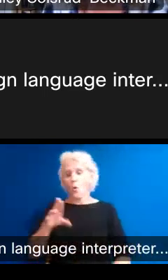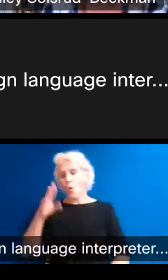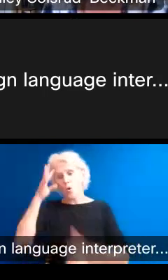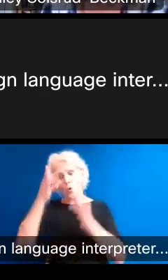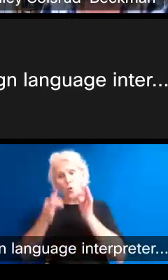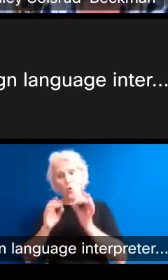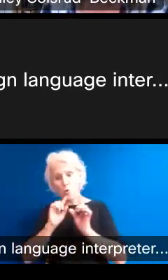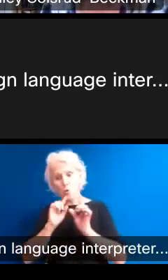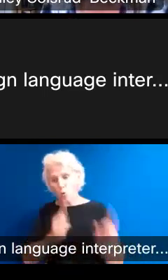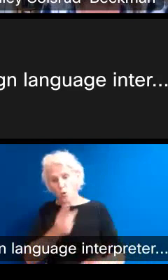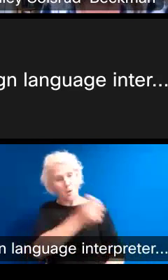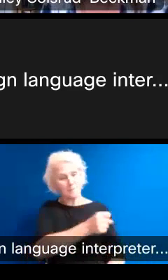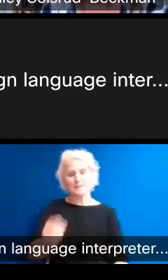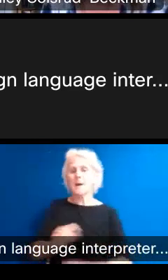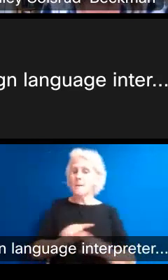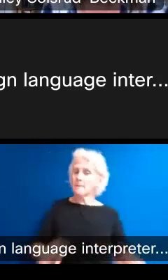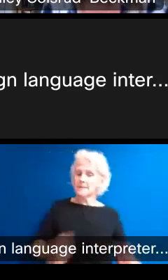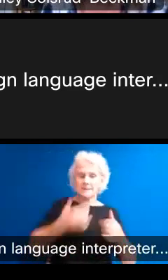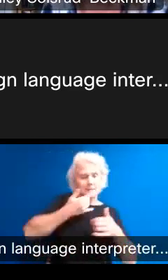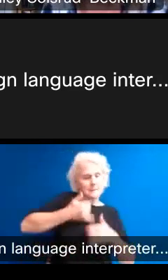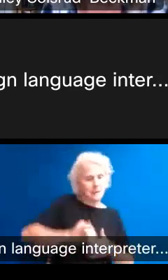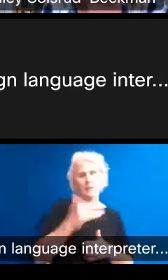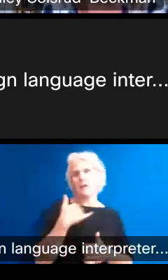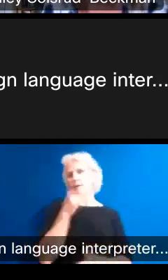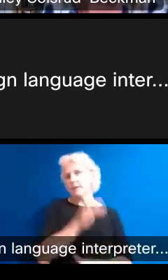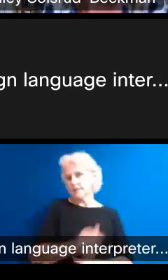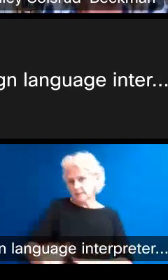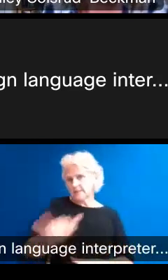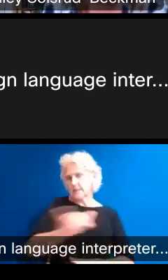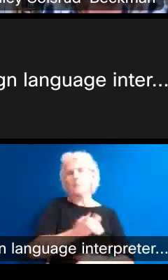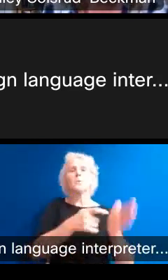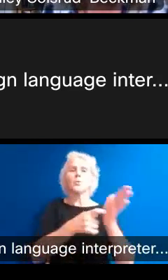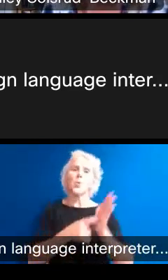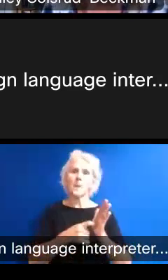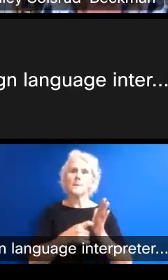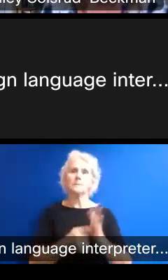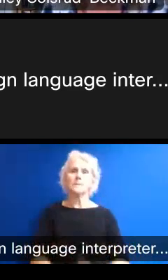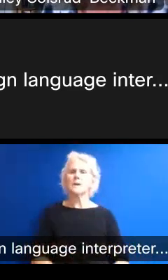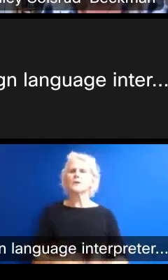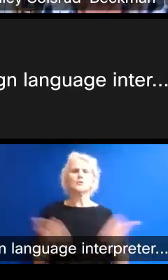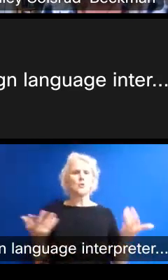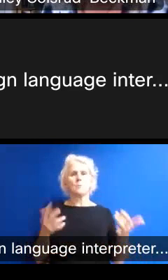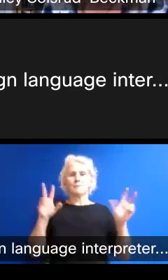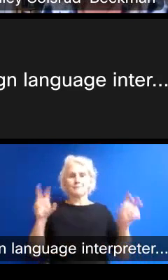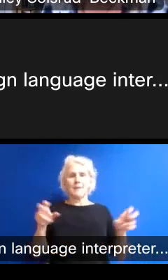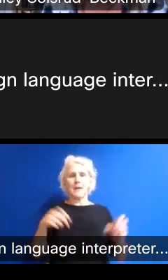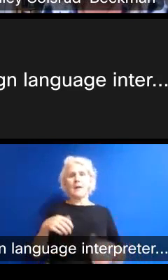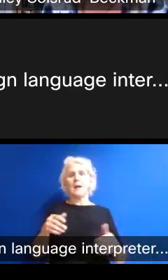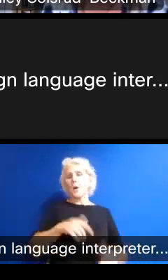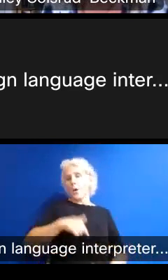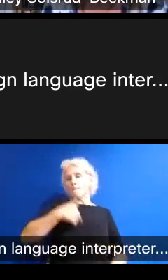these requirements apply regardless. So, speaking of permanency, I'm now going to pass it over to my